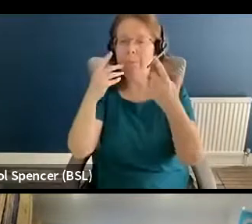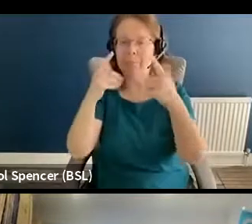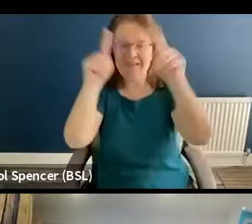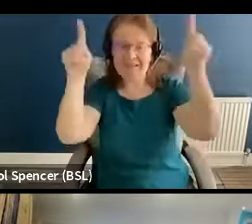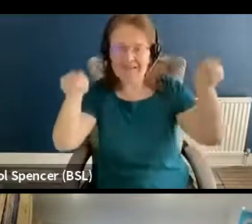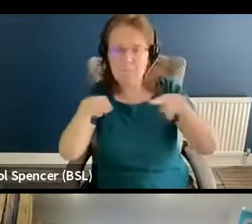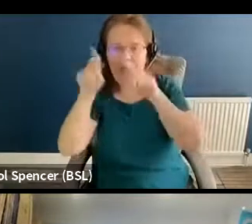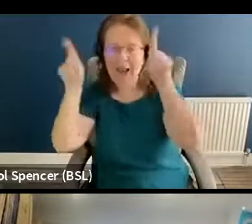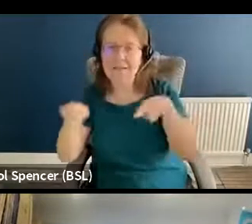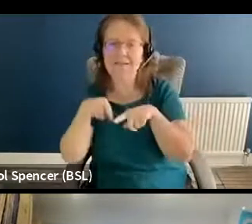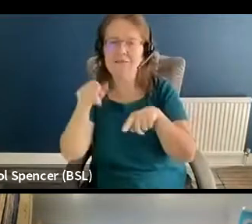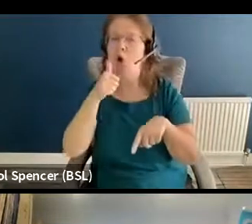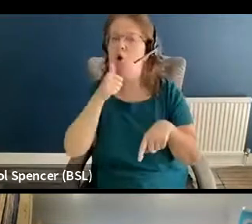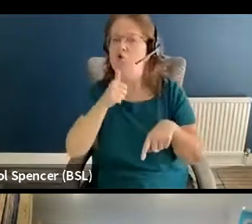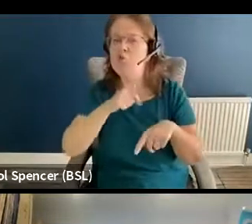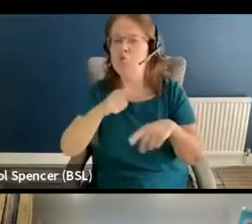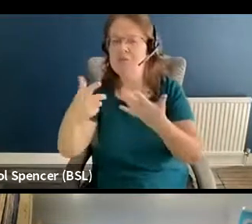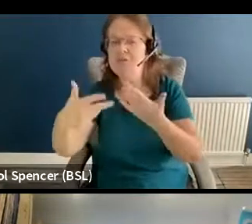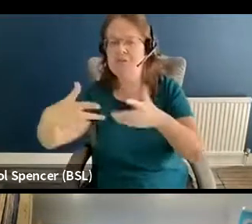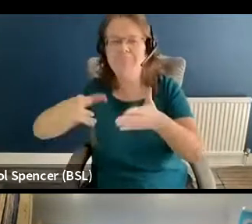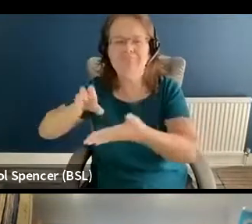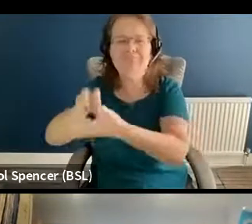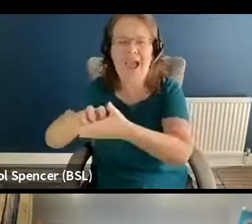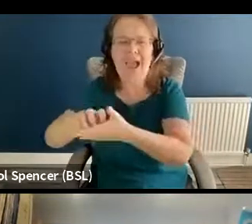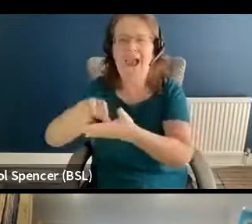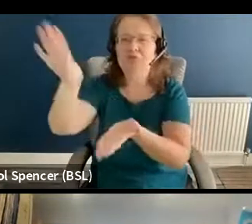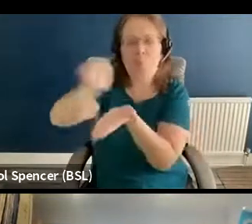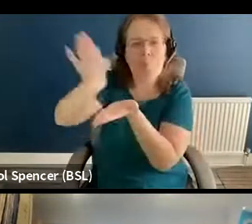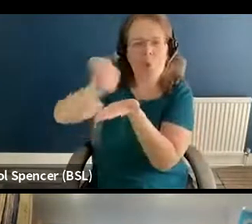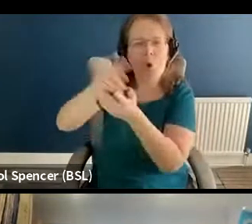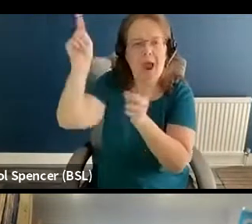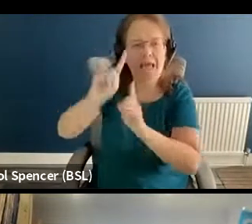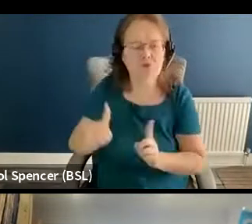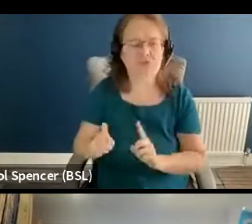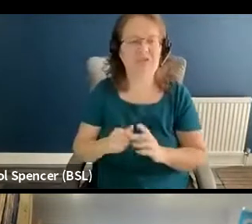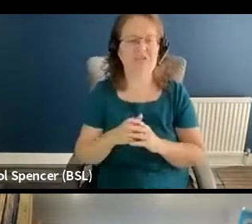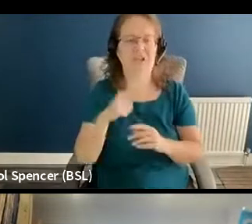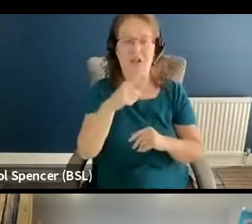how much energy you use and so on. So a variety of products, but in the last few years, looking